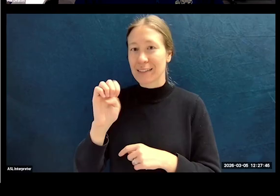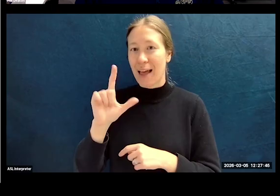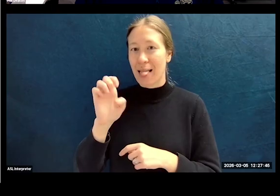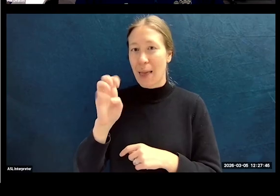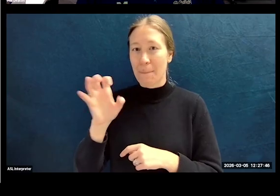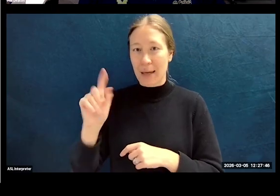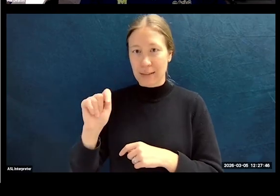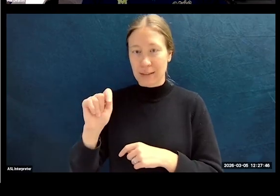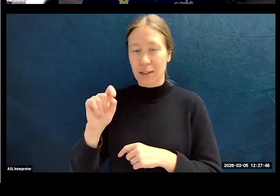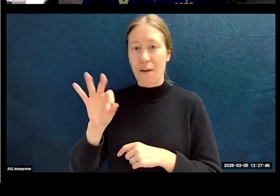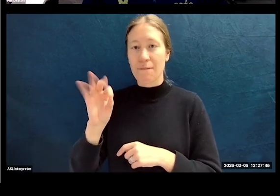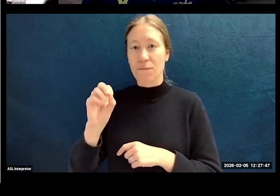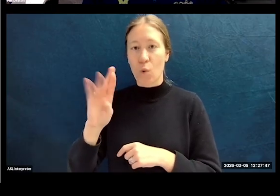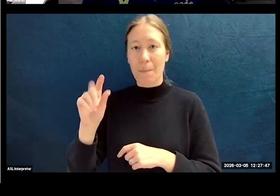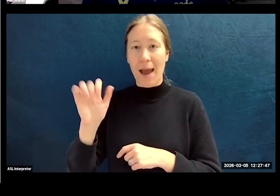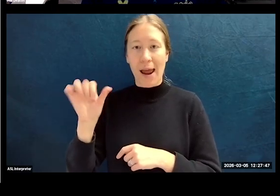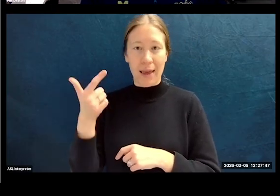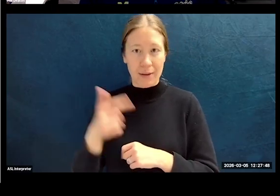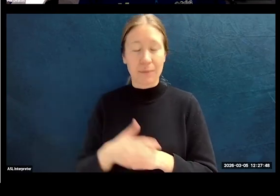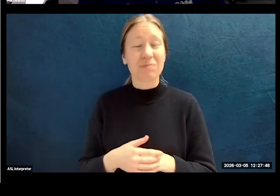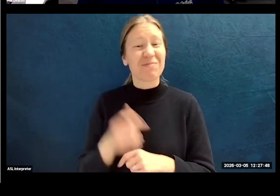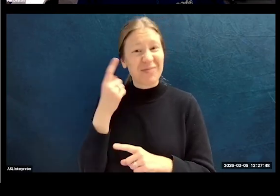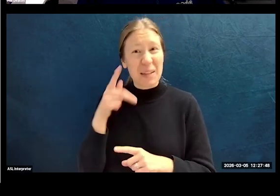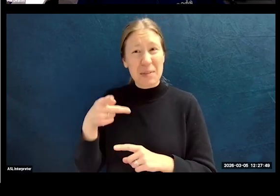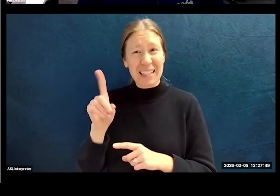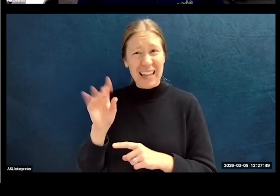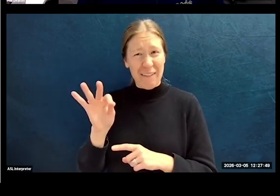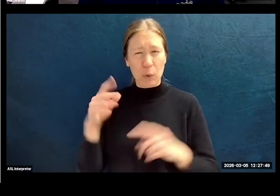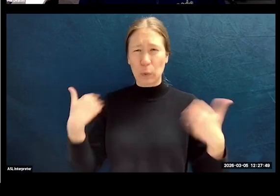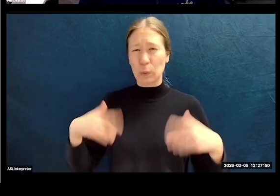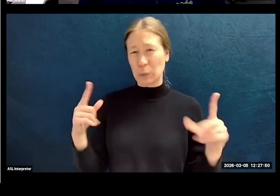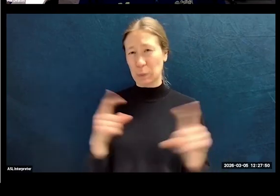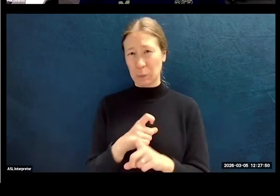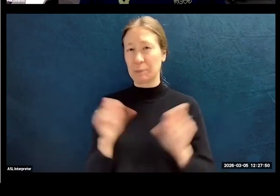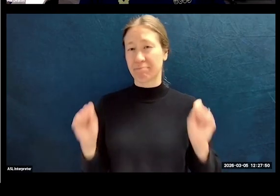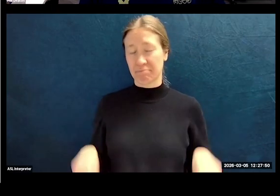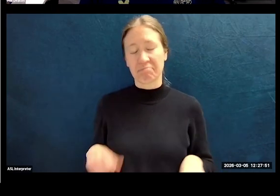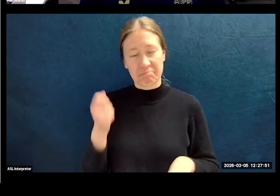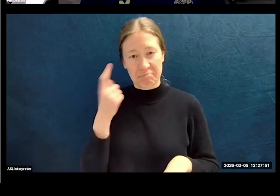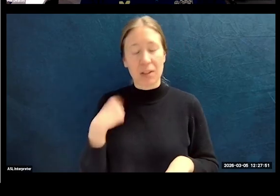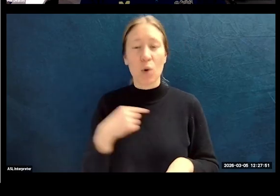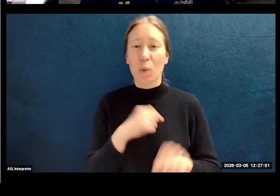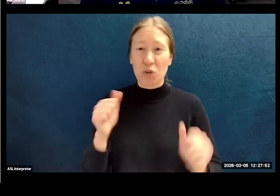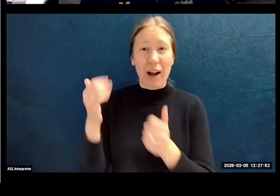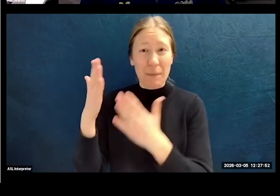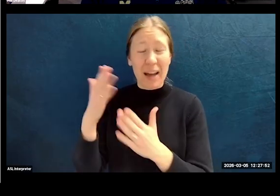Doing text element formatting in a PDF can be complex, so we do recommend doing a lot of this work in your original document